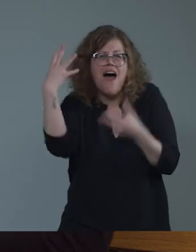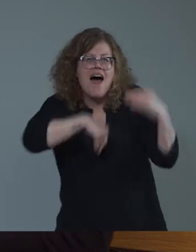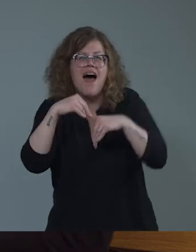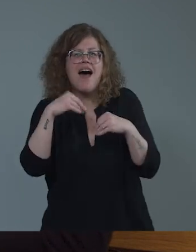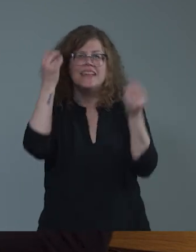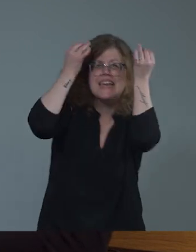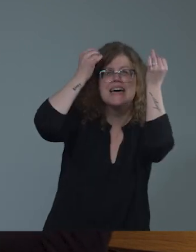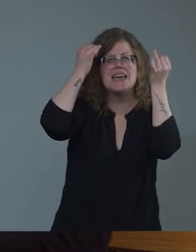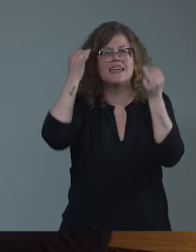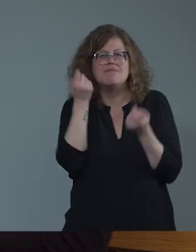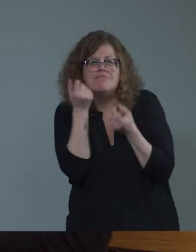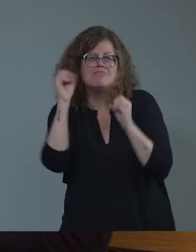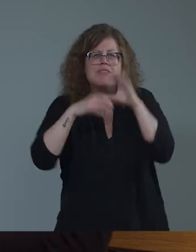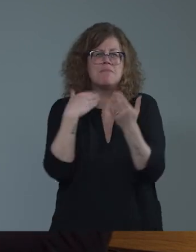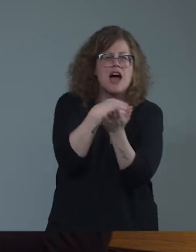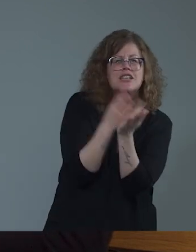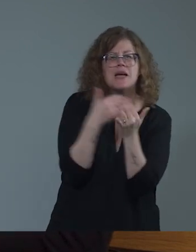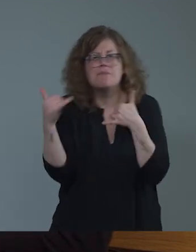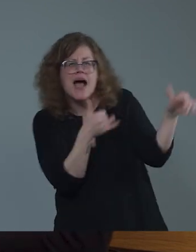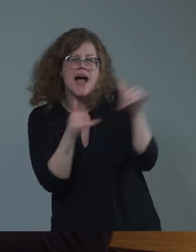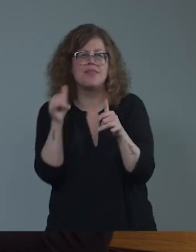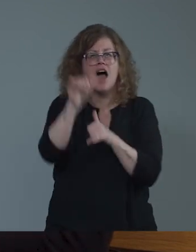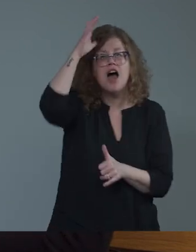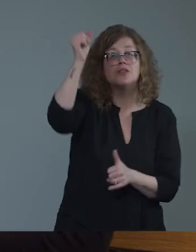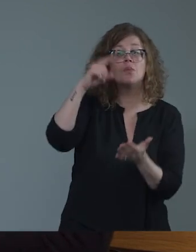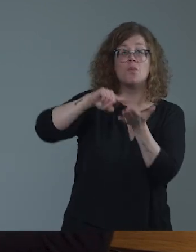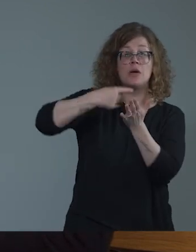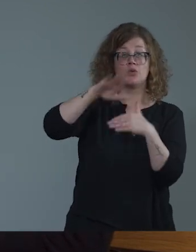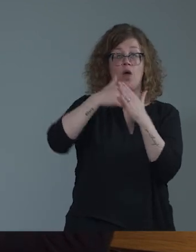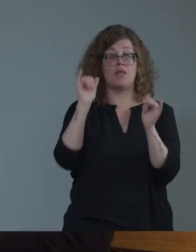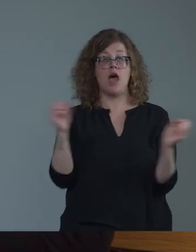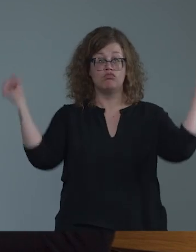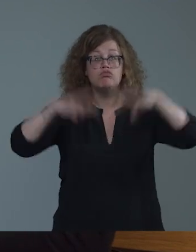play with that and then thinking a little bit out of the budget and, play with the concept.